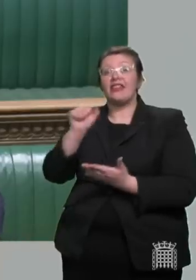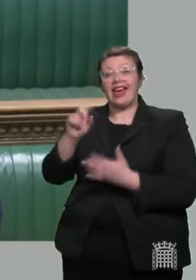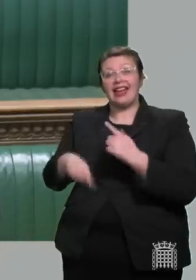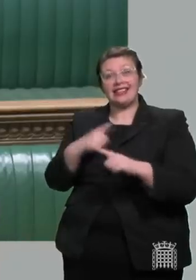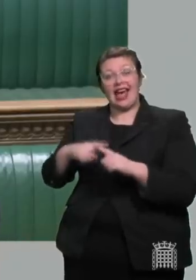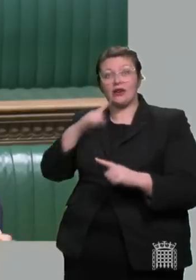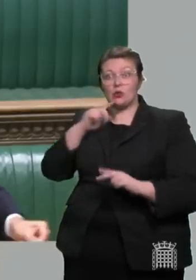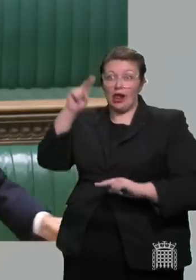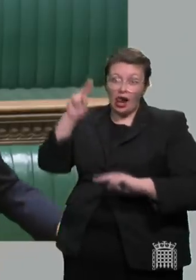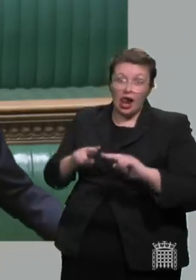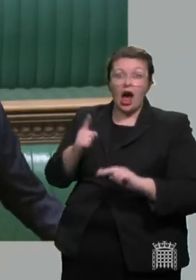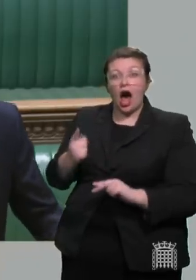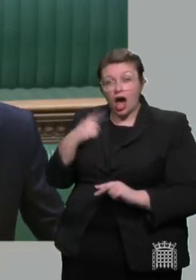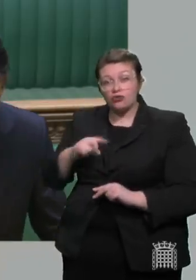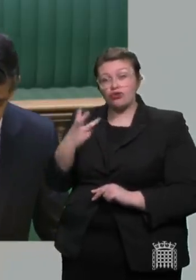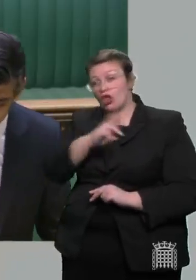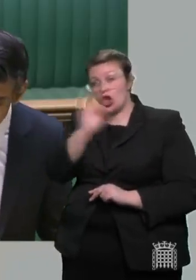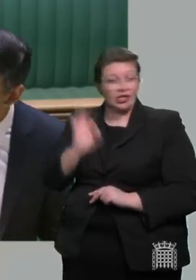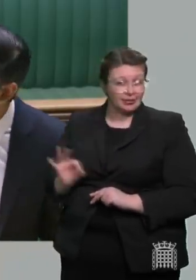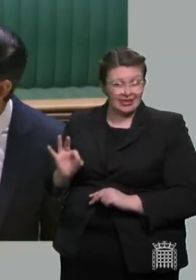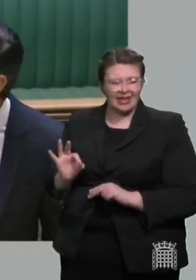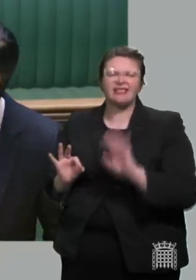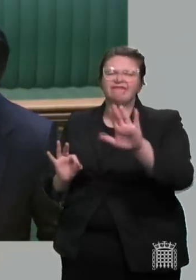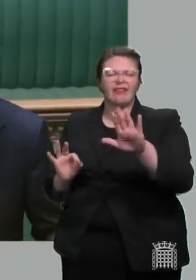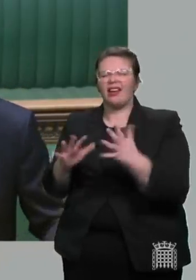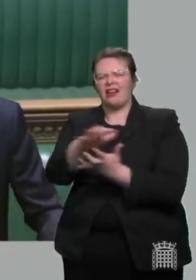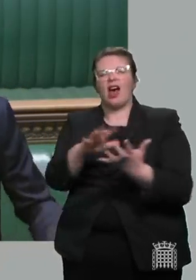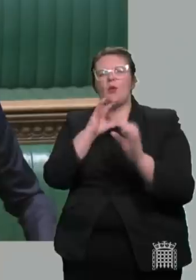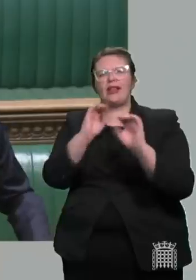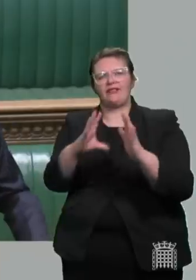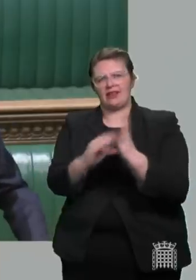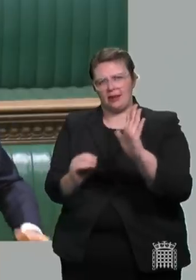Let me give the House an example. Under the existing rules, a construction firm buying